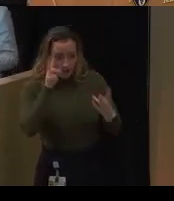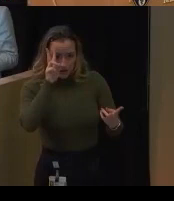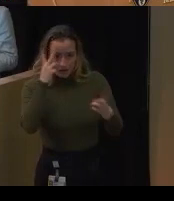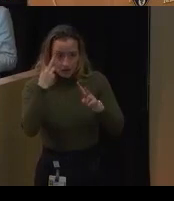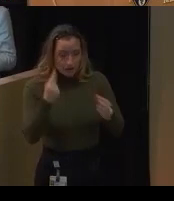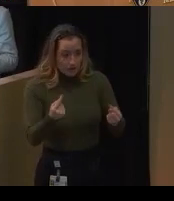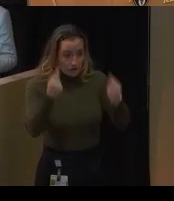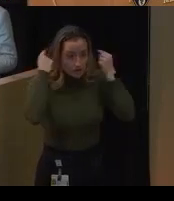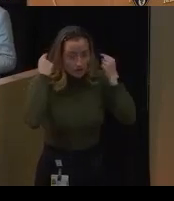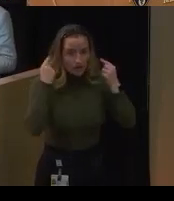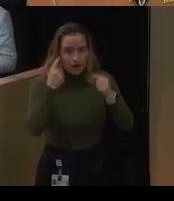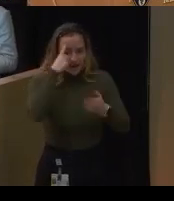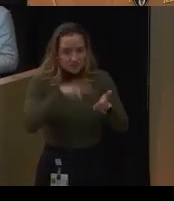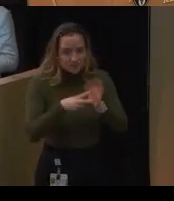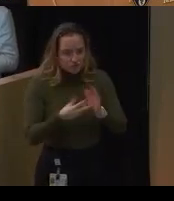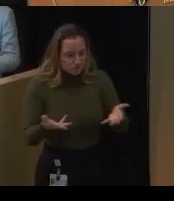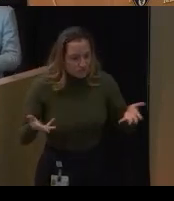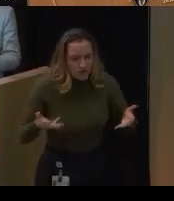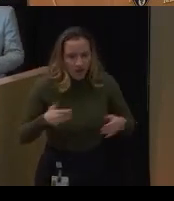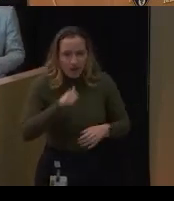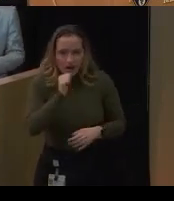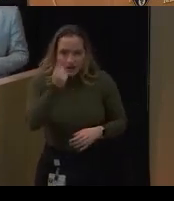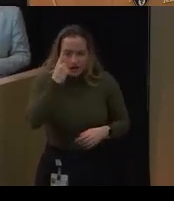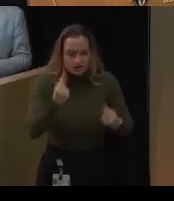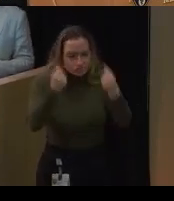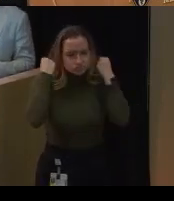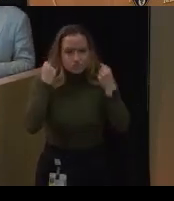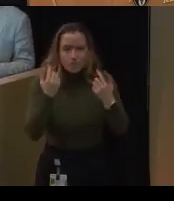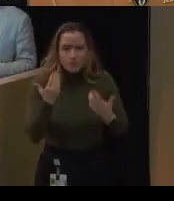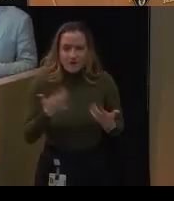intentions maybe we had a hard time understanding why somebody else felt the way that they did